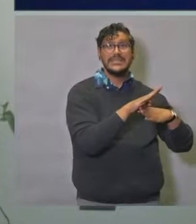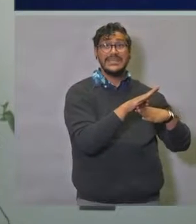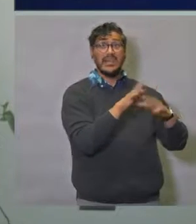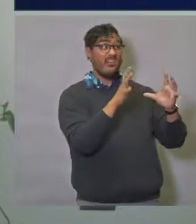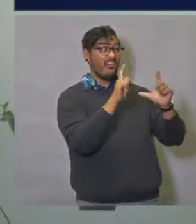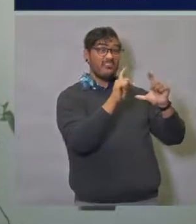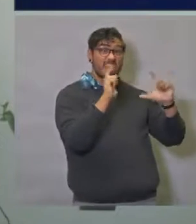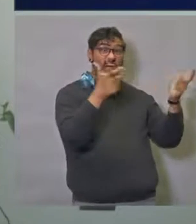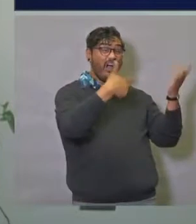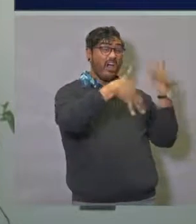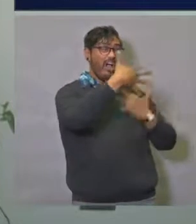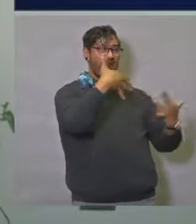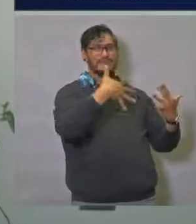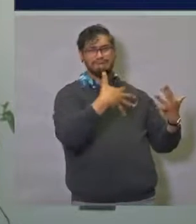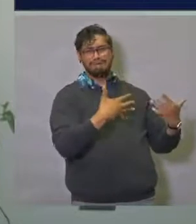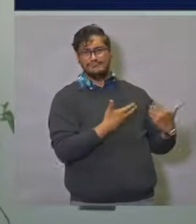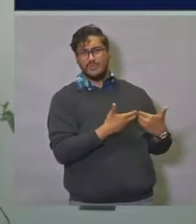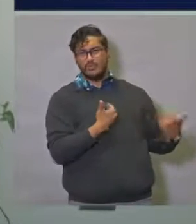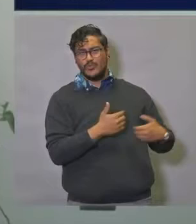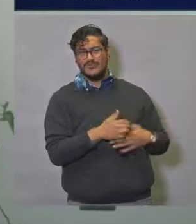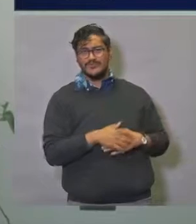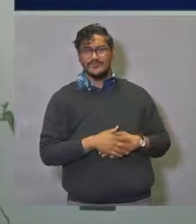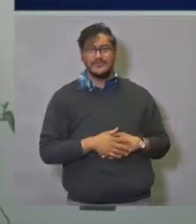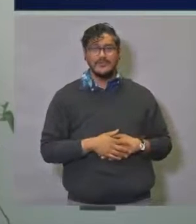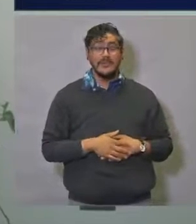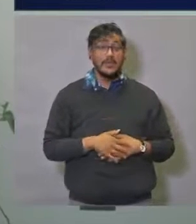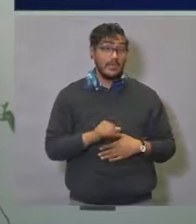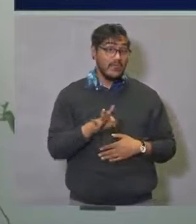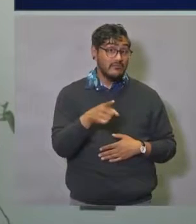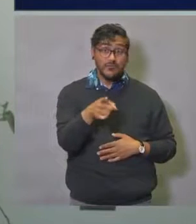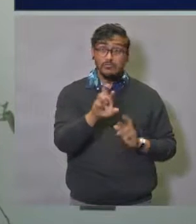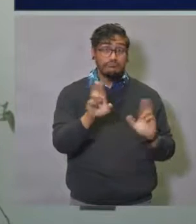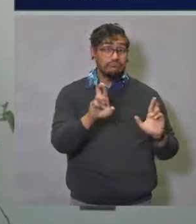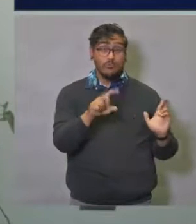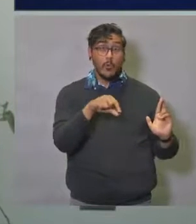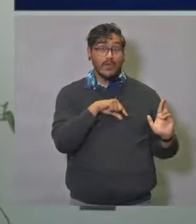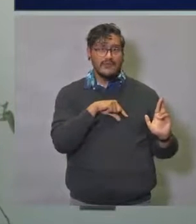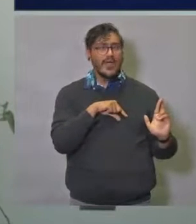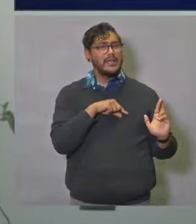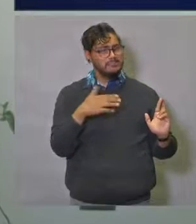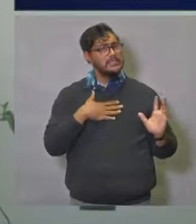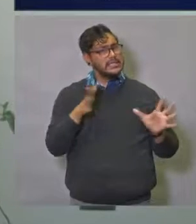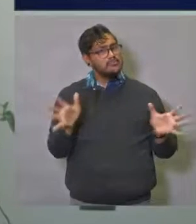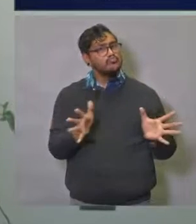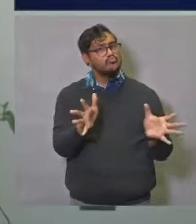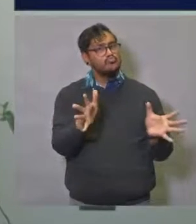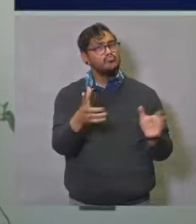CONTINUE TO AVOID MEDIUM OR LARGE GATHERINGS.